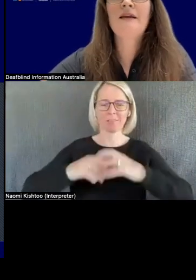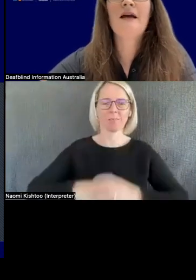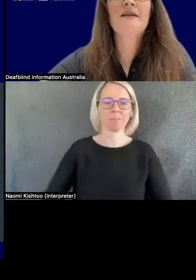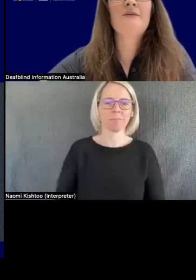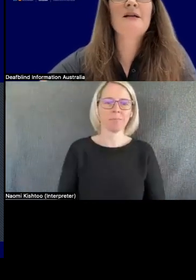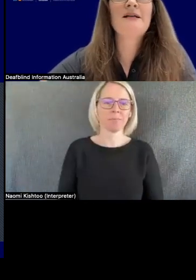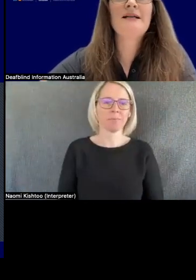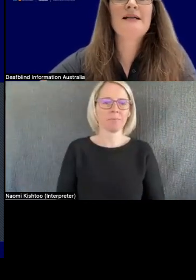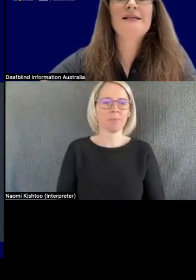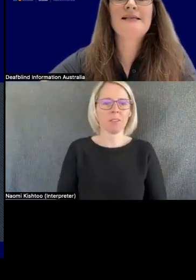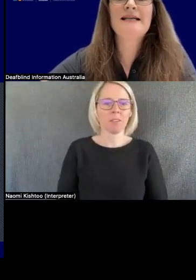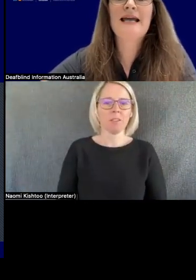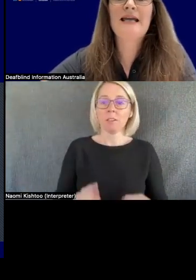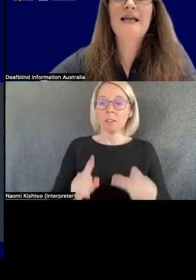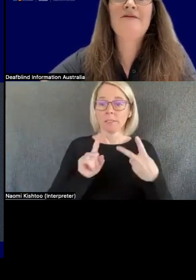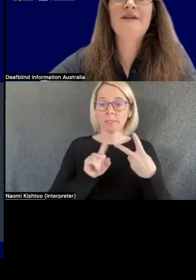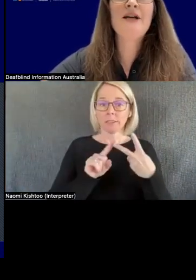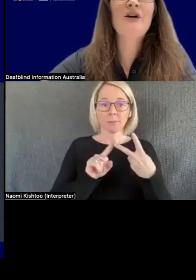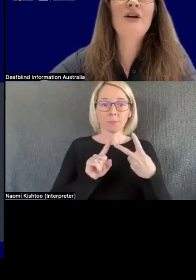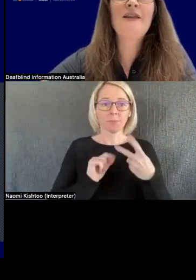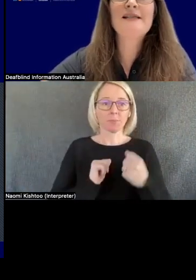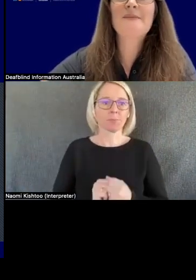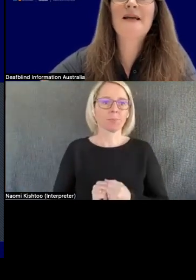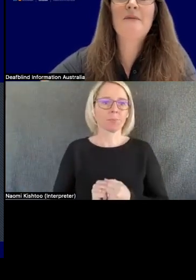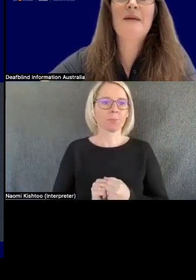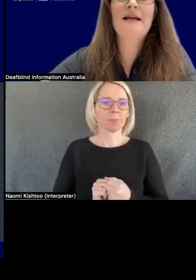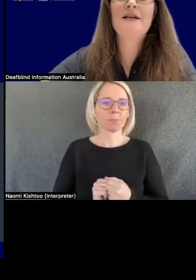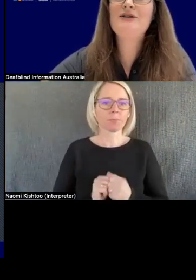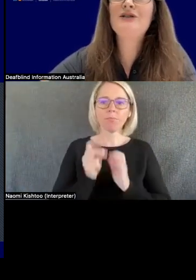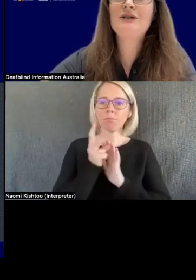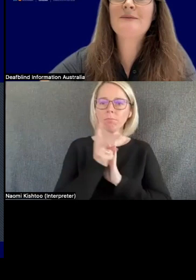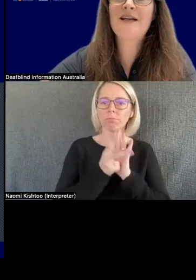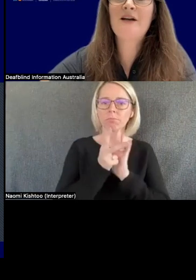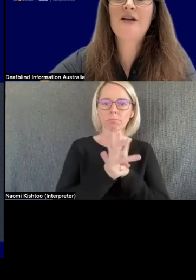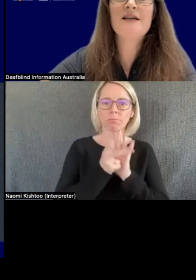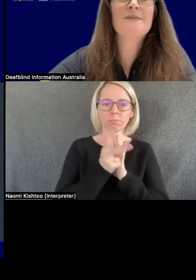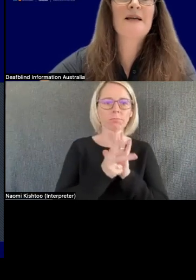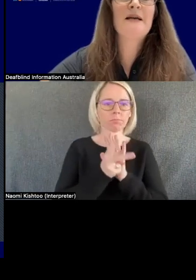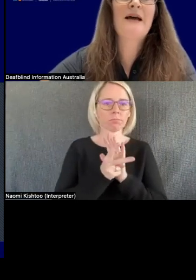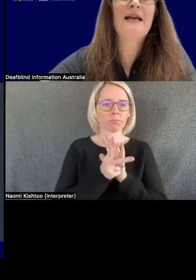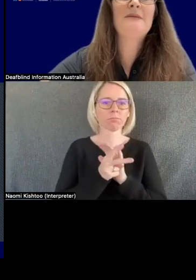The other one is a video that’s been made, a YouTube video that’s been made,